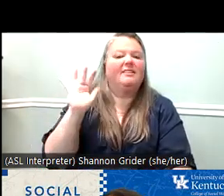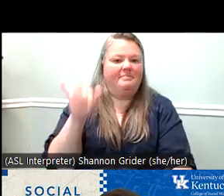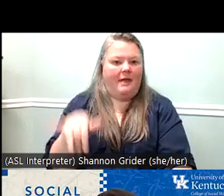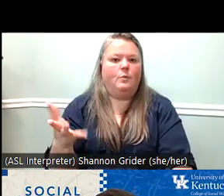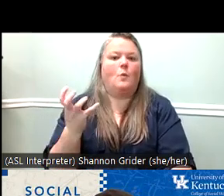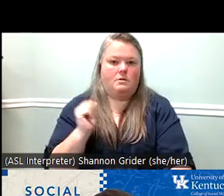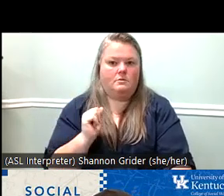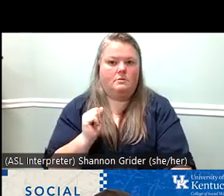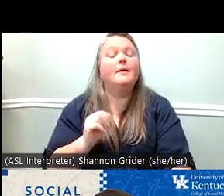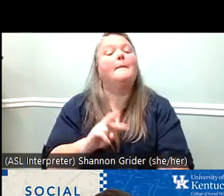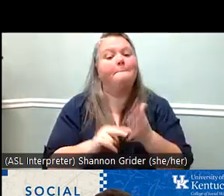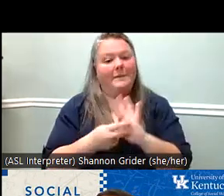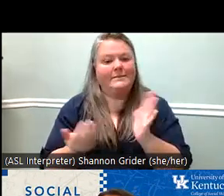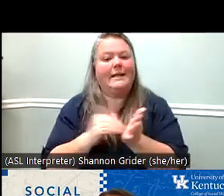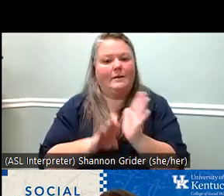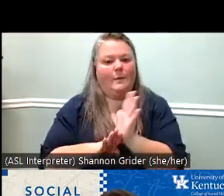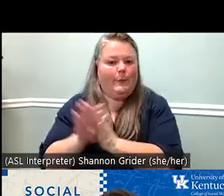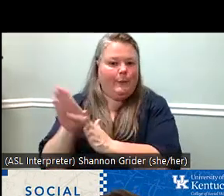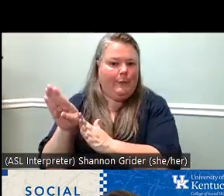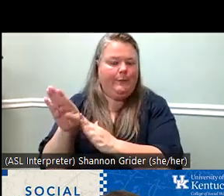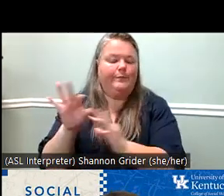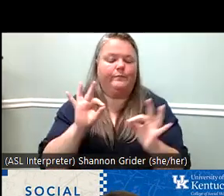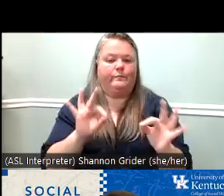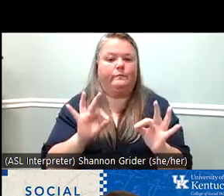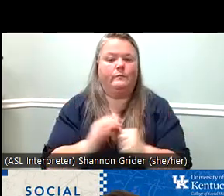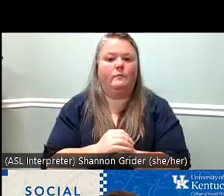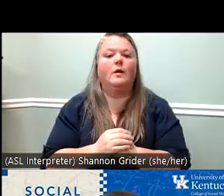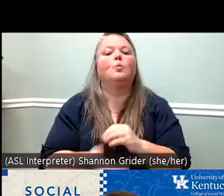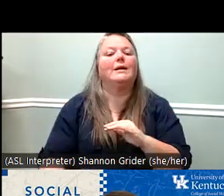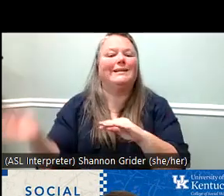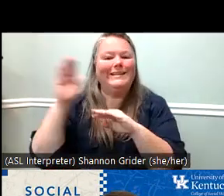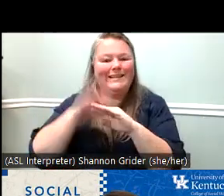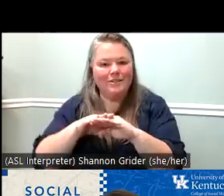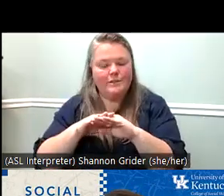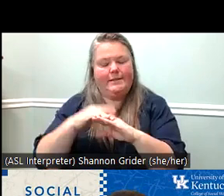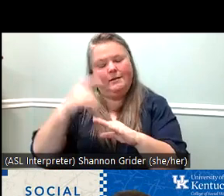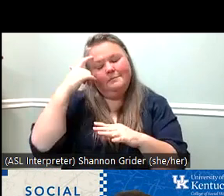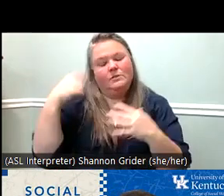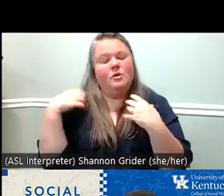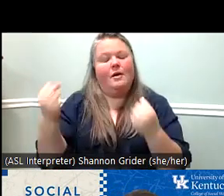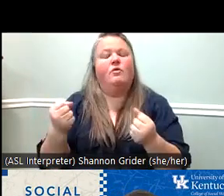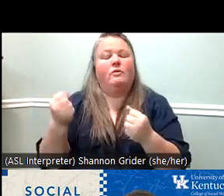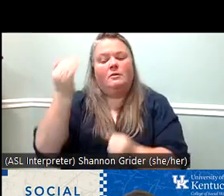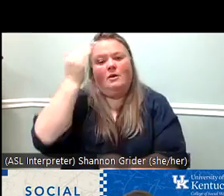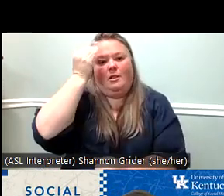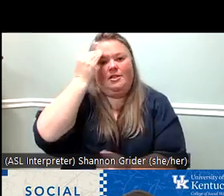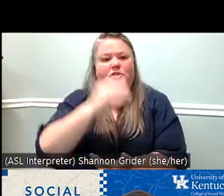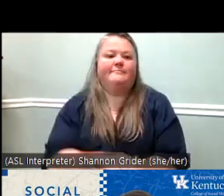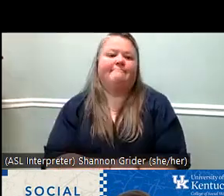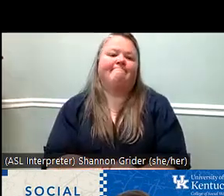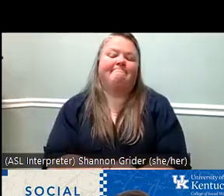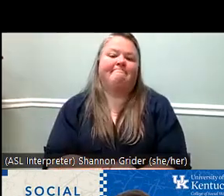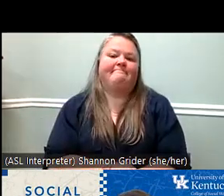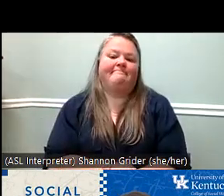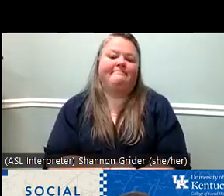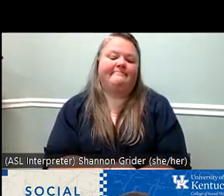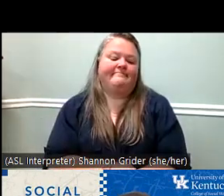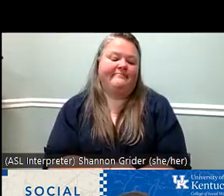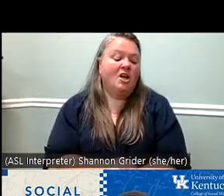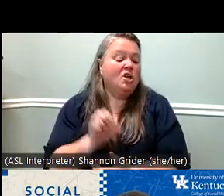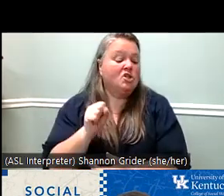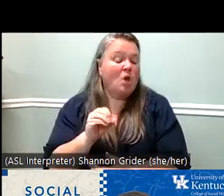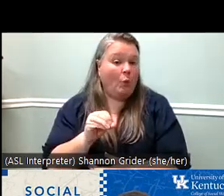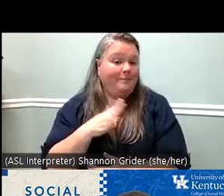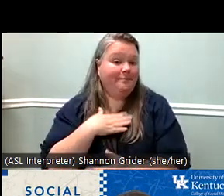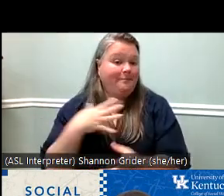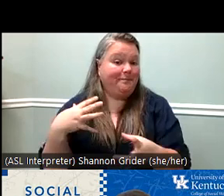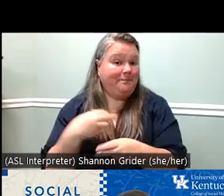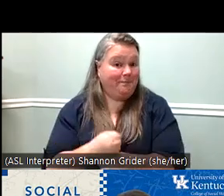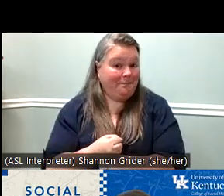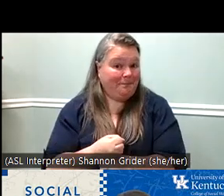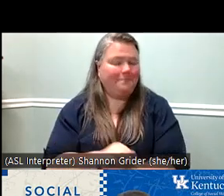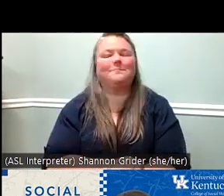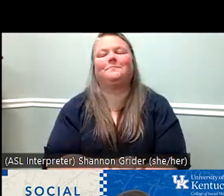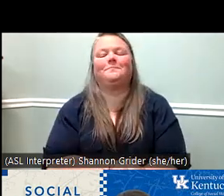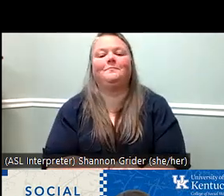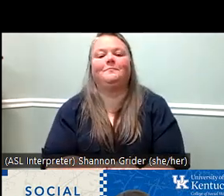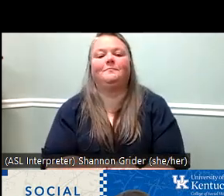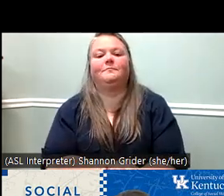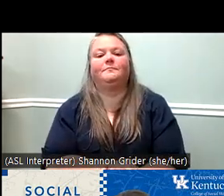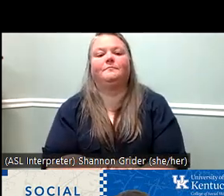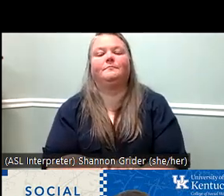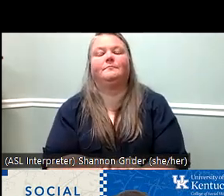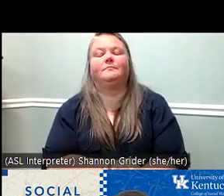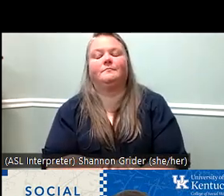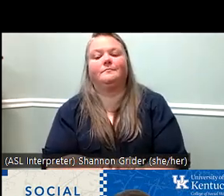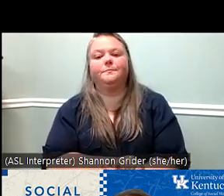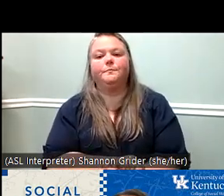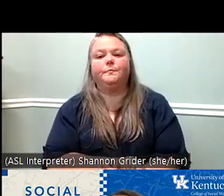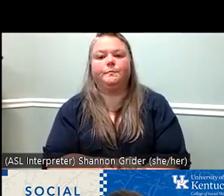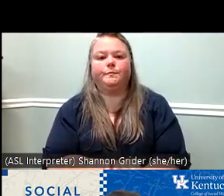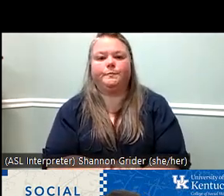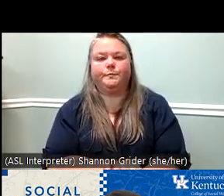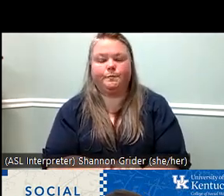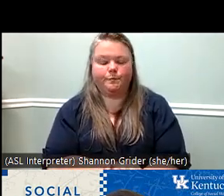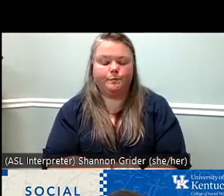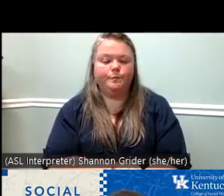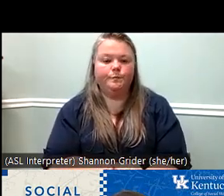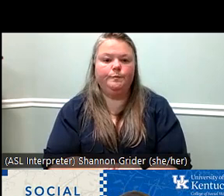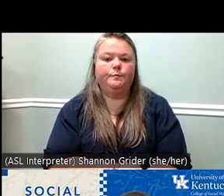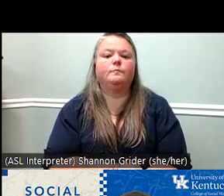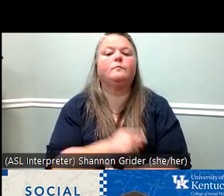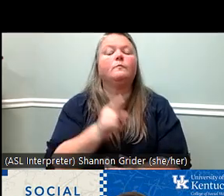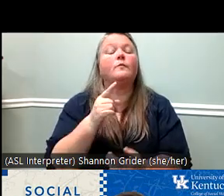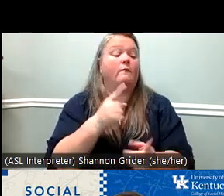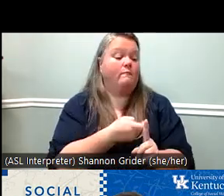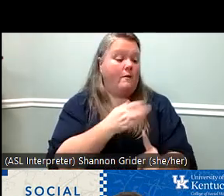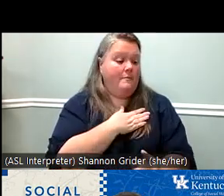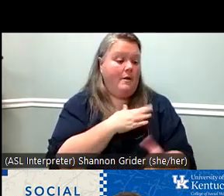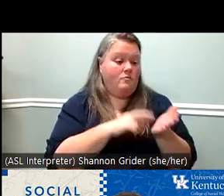SEE THAT LITTLE DOT, THAT'S THE SUMMARY SCORE FOR EVERYBODY WHO HAS TAKEN IT, AND THEN THE POST-SURVEY FOR SIX WEEKS LATER WE SEE AN INCREASE IN THAT SCORE. IT GOES